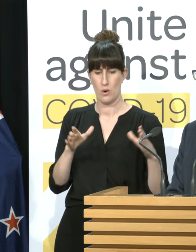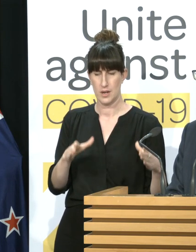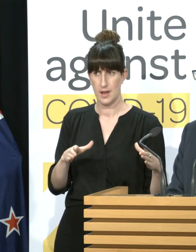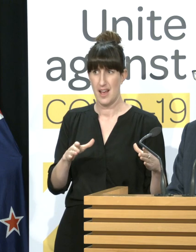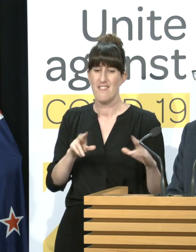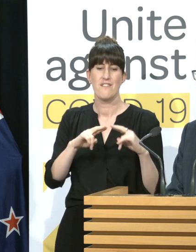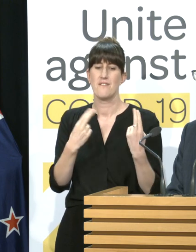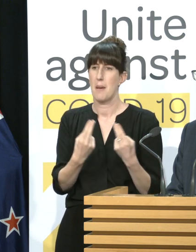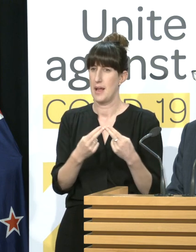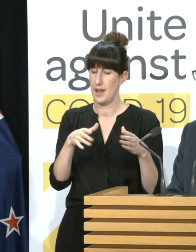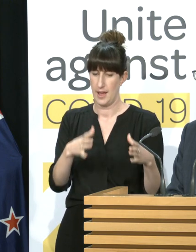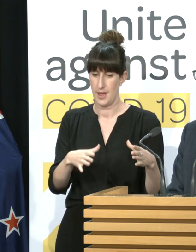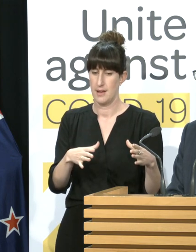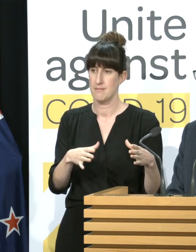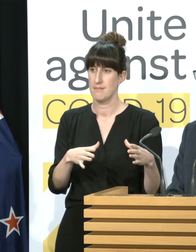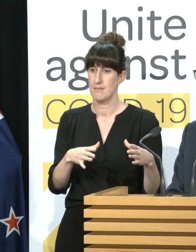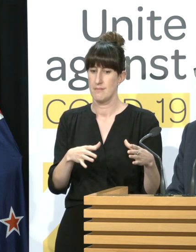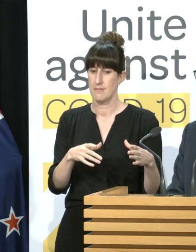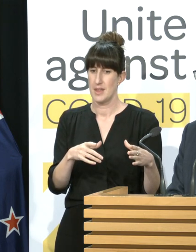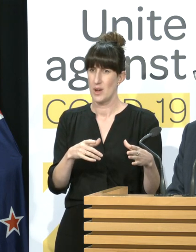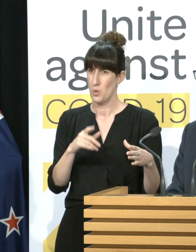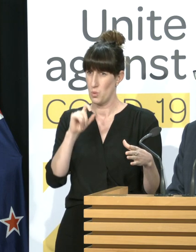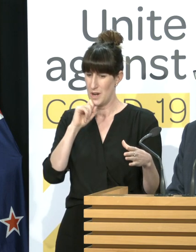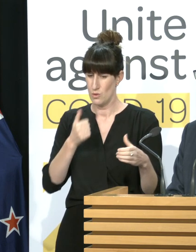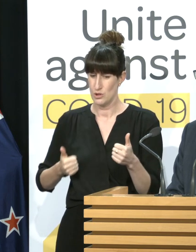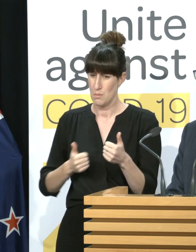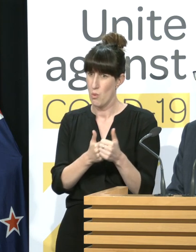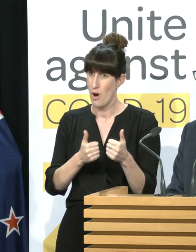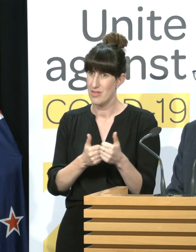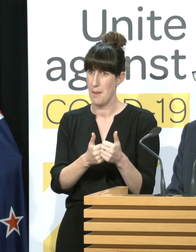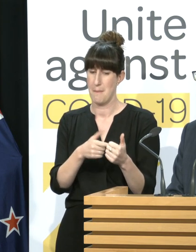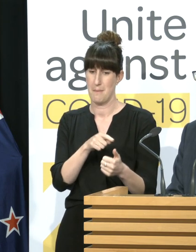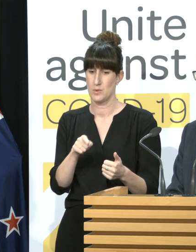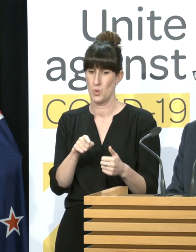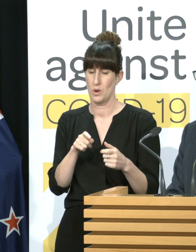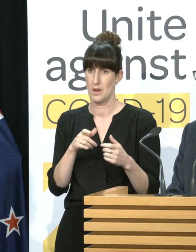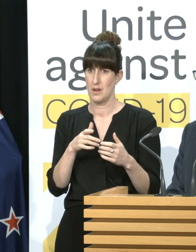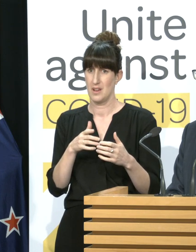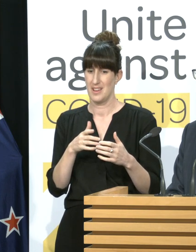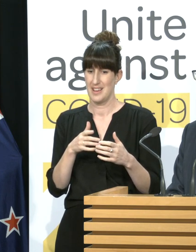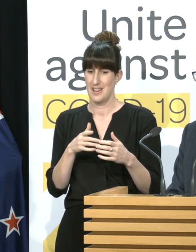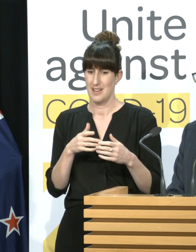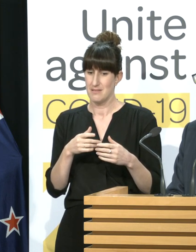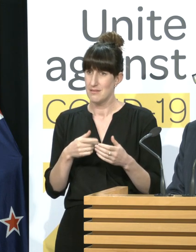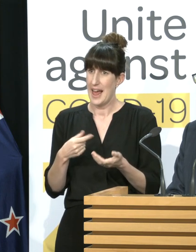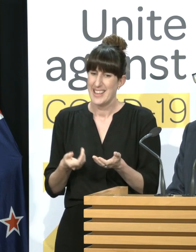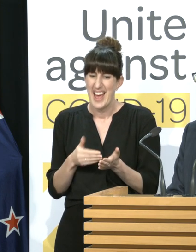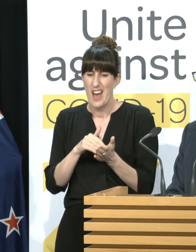we'd be looking at accommodation support. For example, because for some families, things are tight at the moment, they're asked to stay there for an extra week